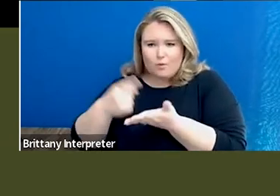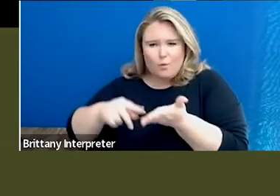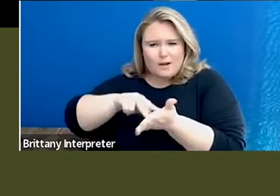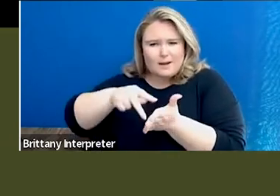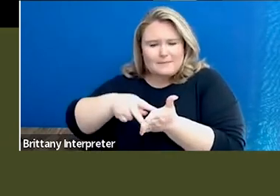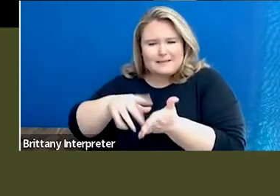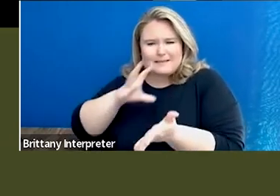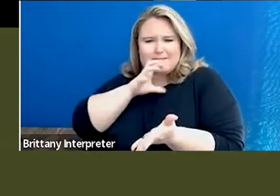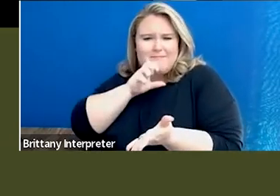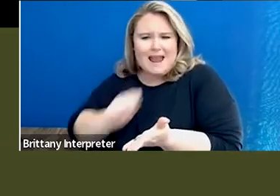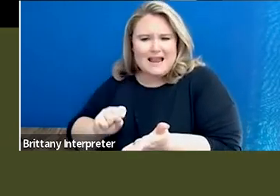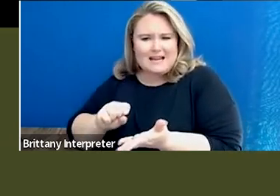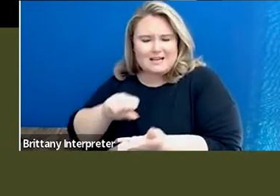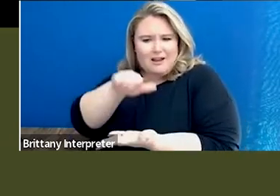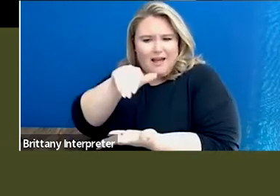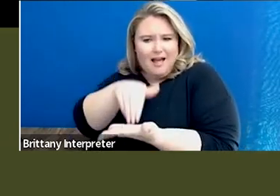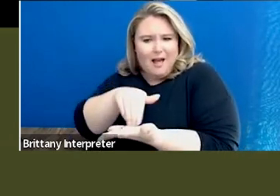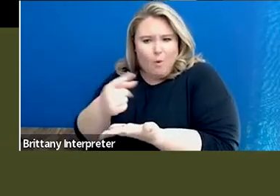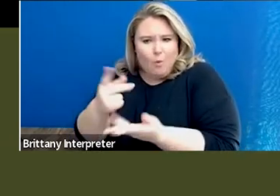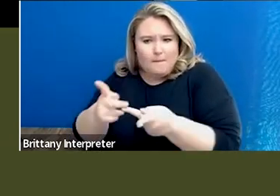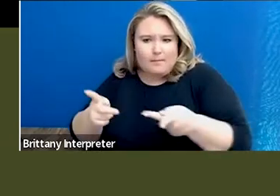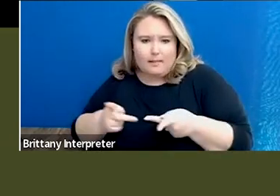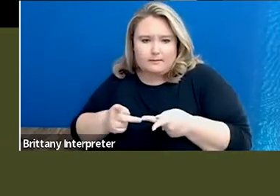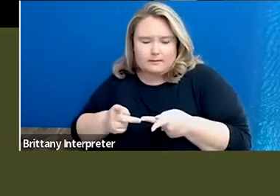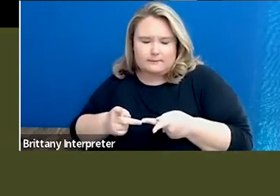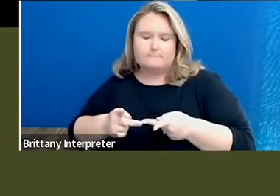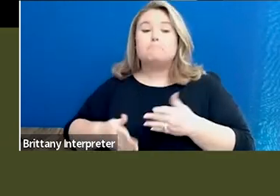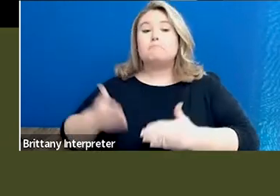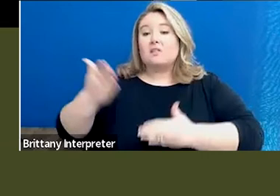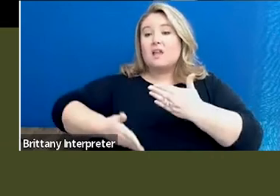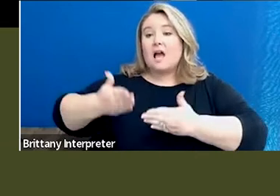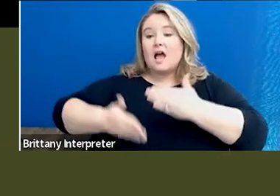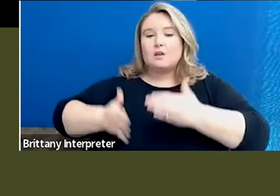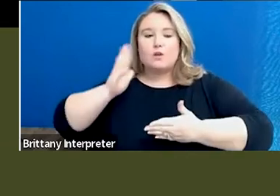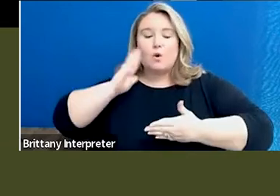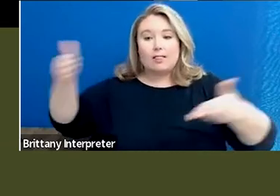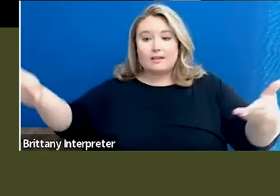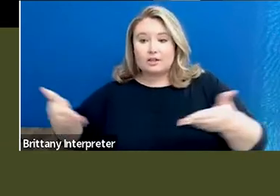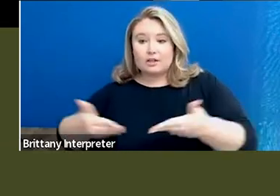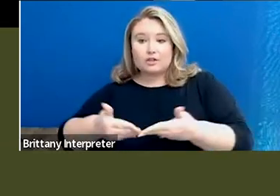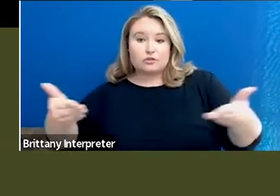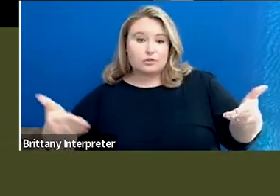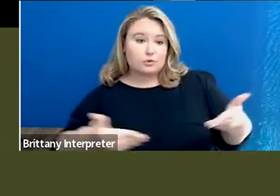Then I'm gonna come back, wrap it all up, introduce you to all of the Enable Project partners,